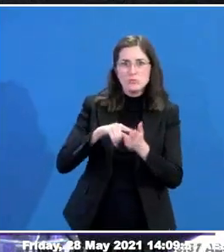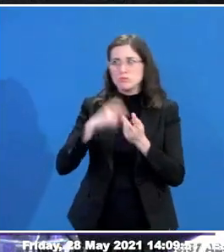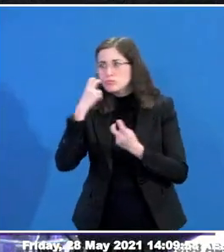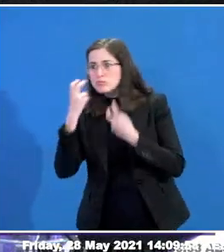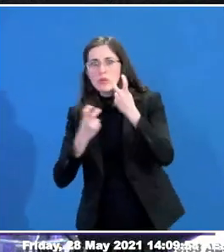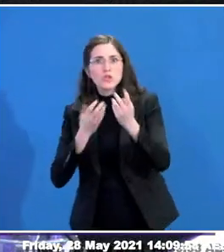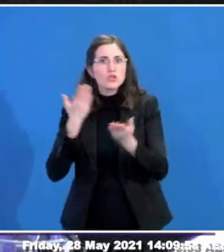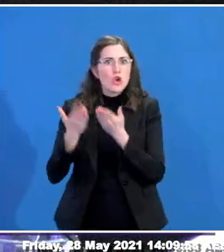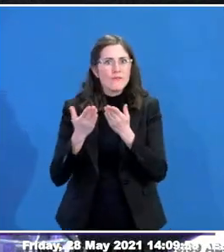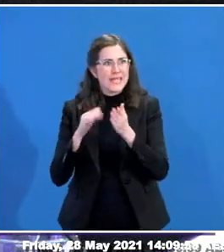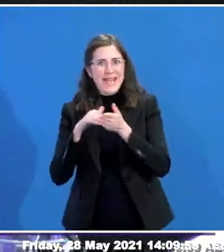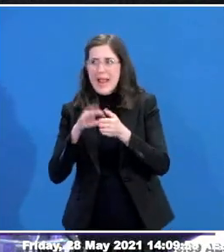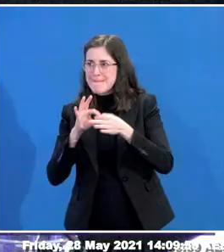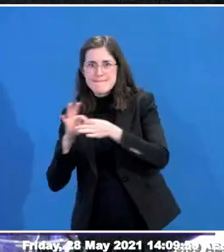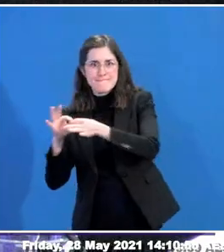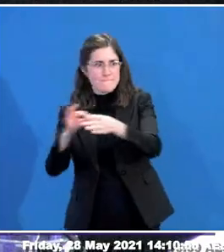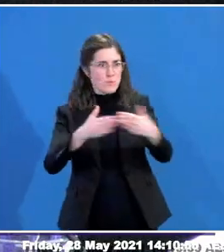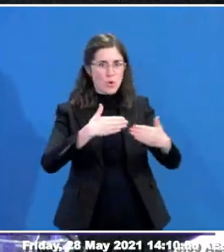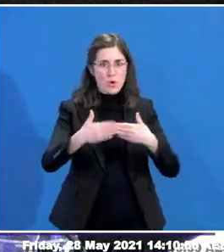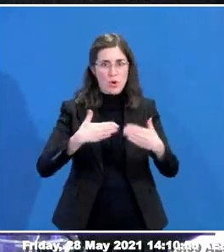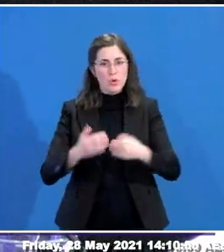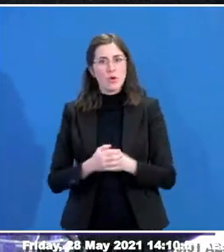The model that we employ within the NDIS is called Our Complex